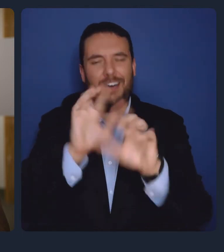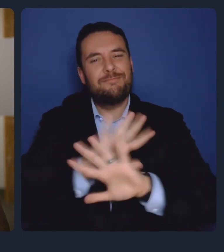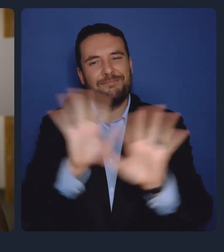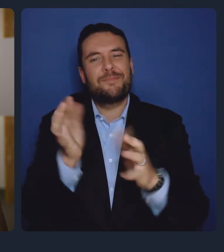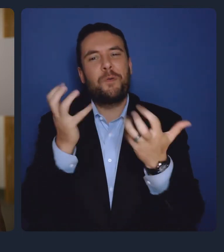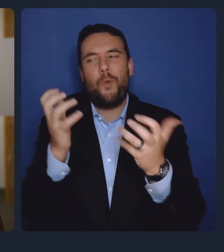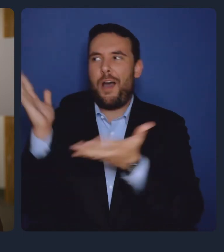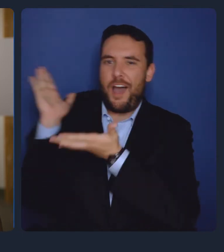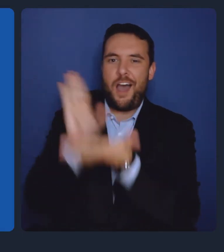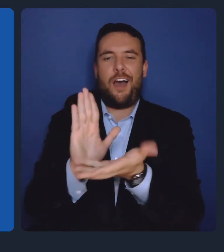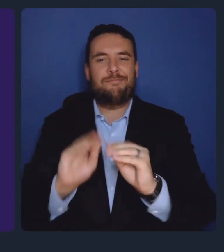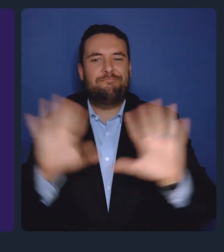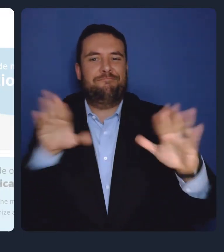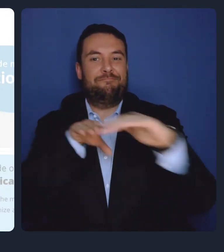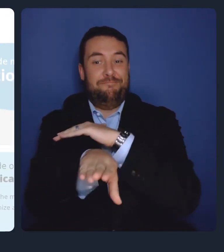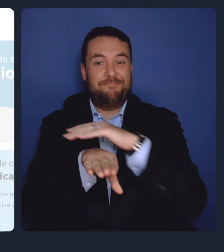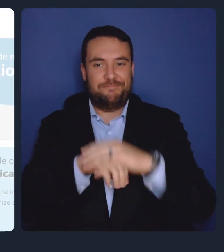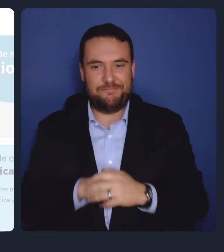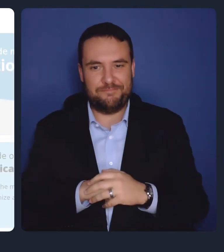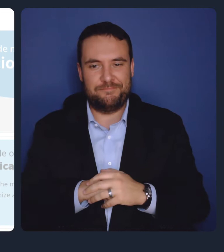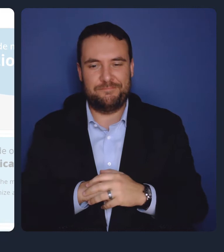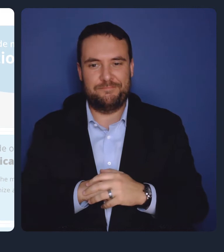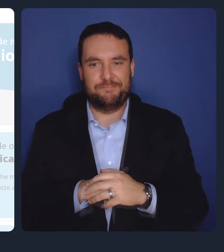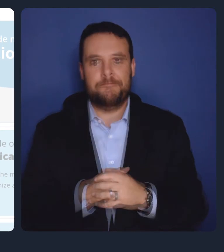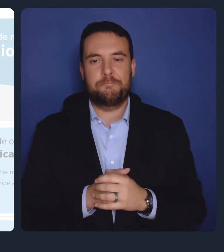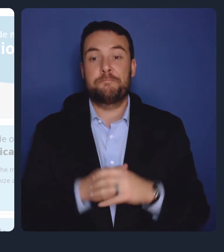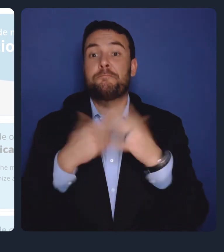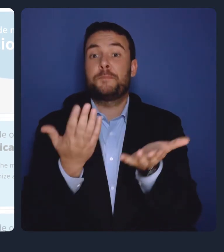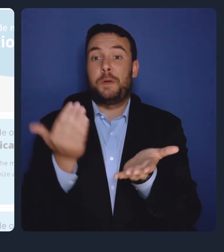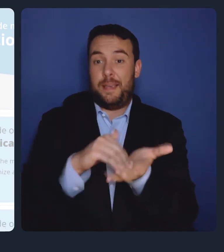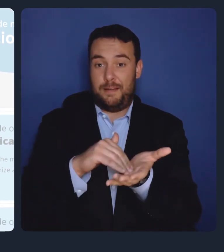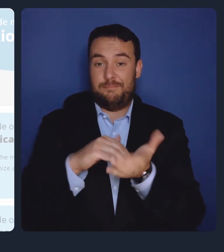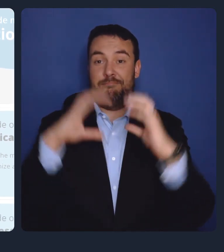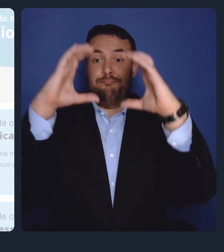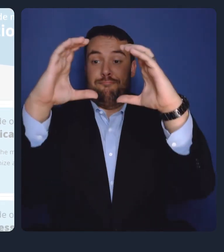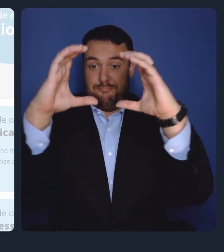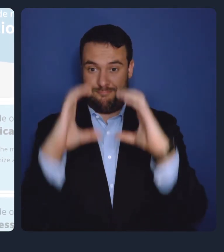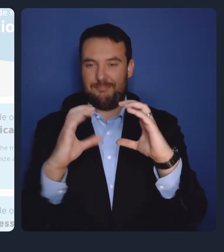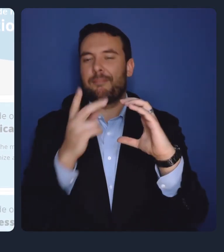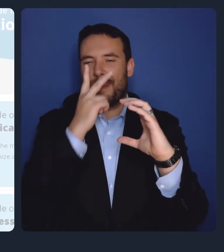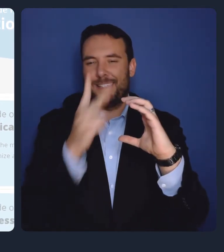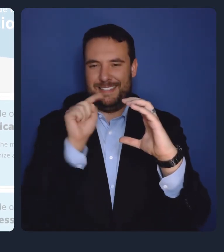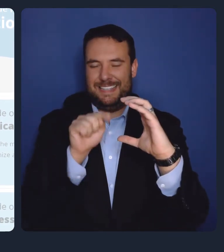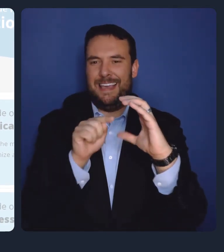or even impossible to access. So again, going down the column you'll see that to do this, we want to have options for how learners